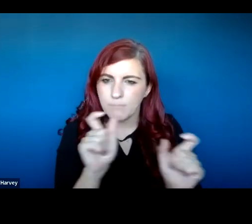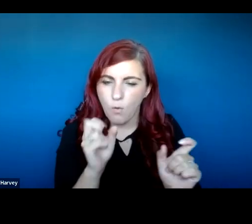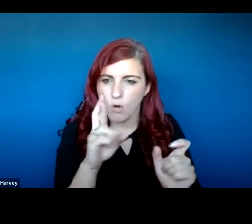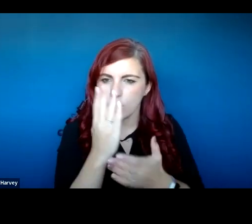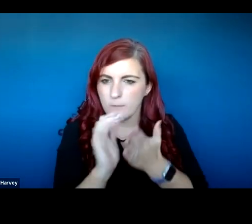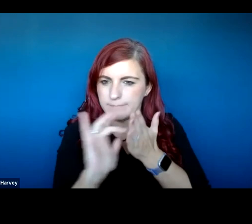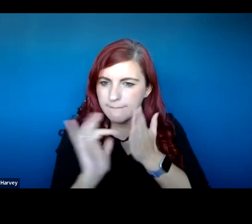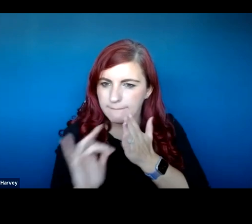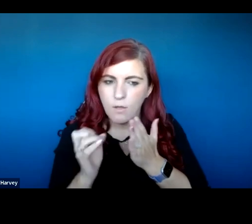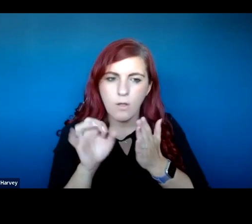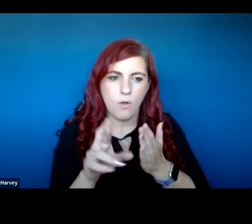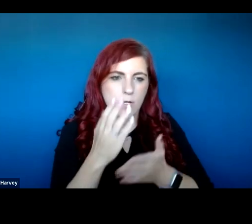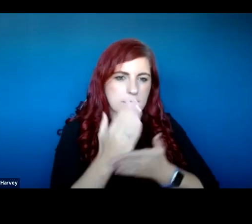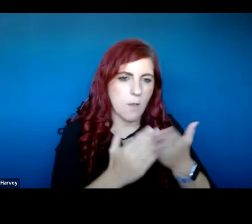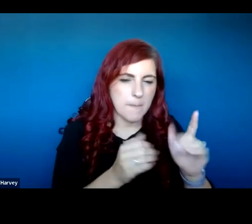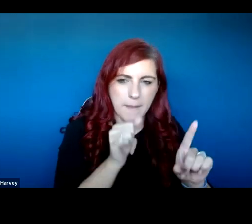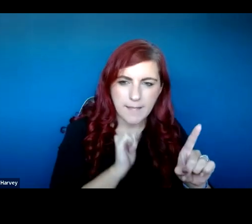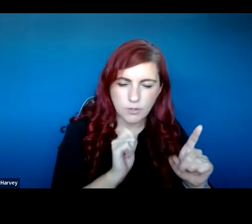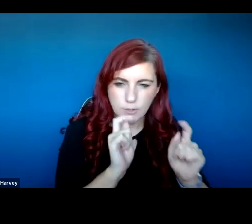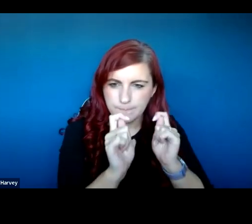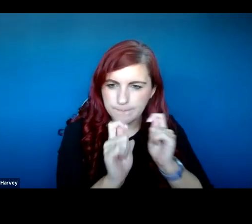there were some answer modifications as well.